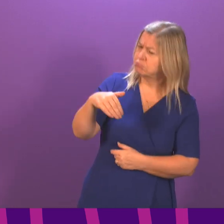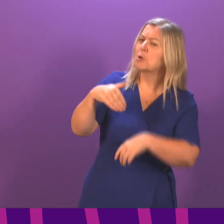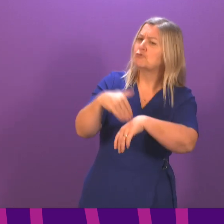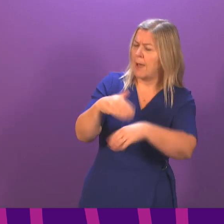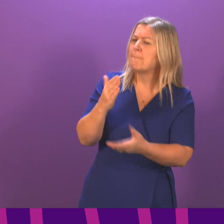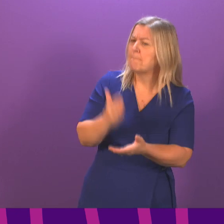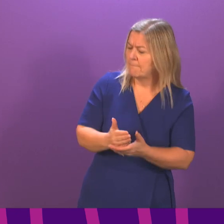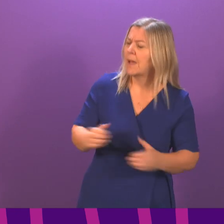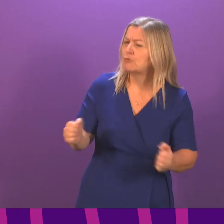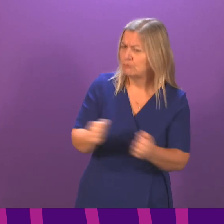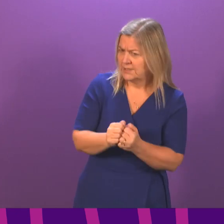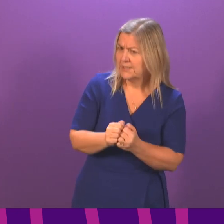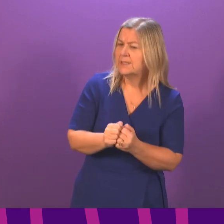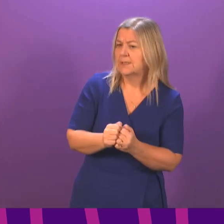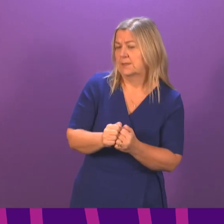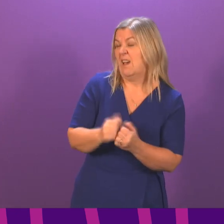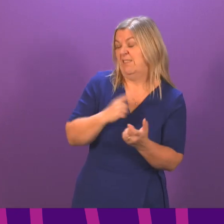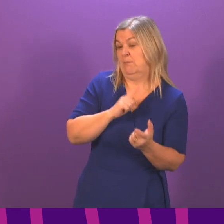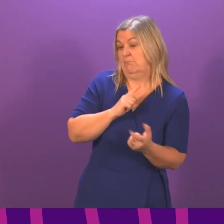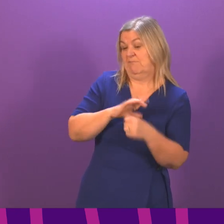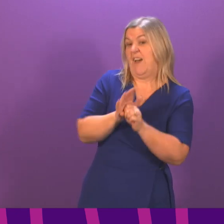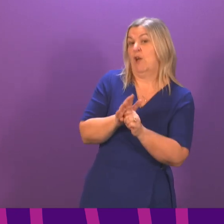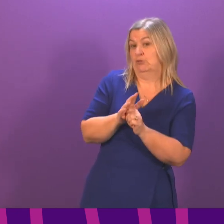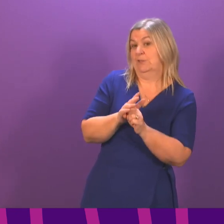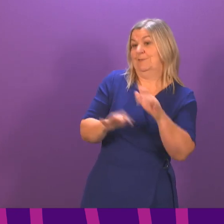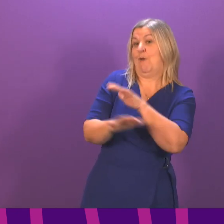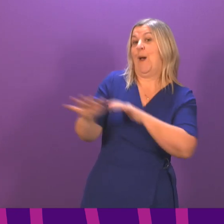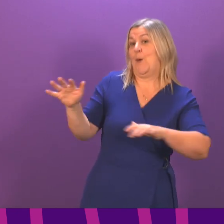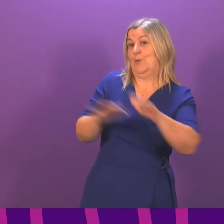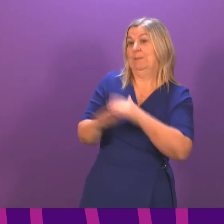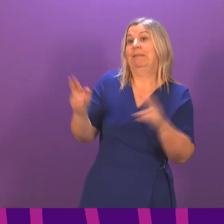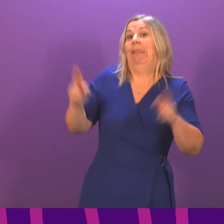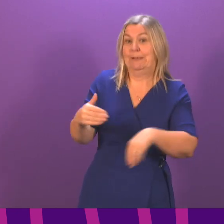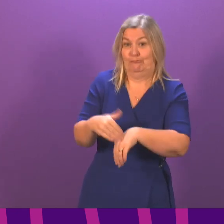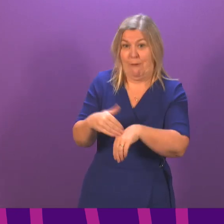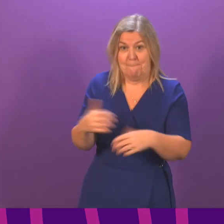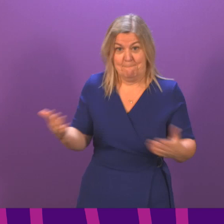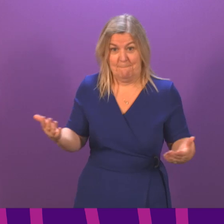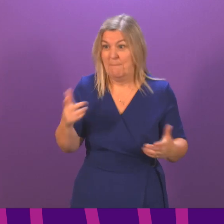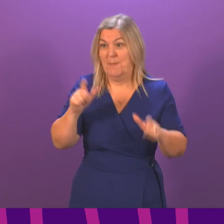That has no doubt been brought about partly by the pandemic that we are experiencing. However, although there has been a decrease in crime in most local authorities, Midlothian